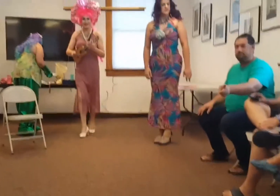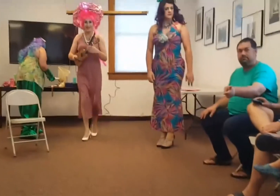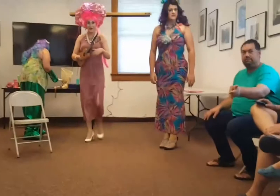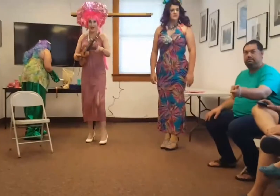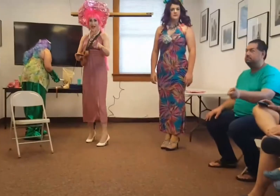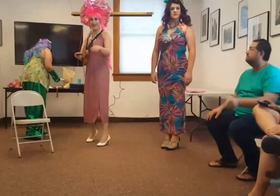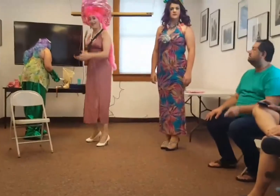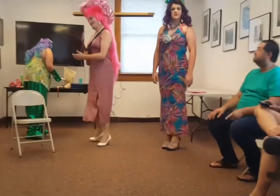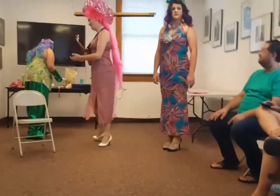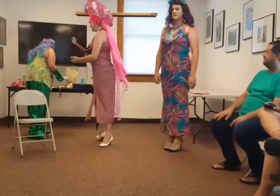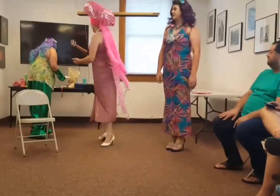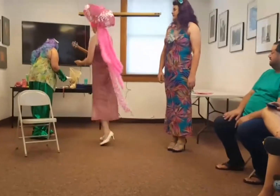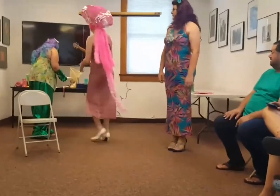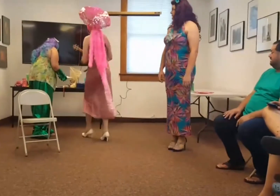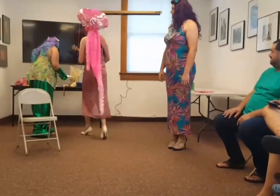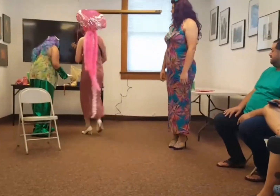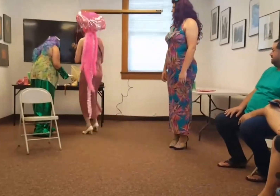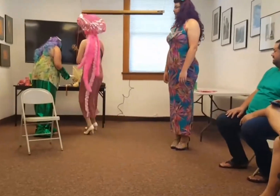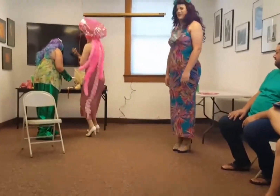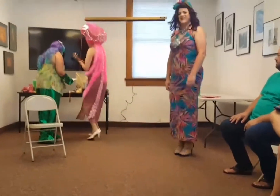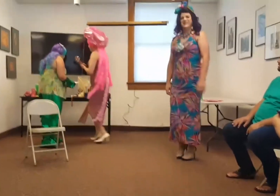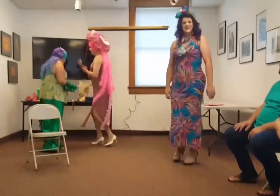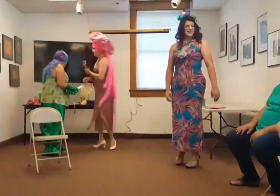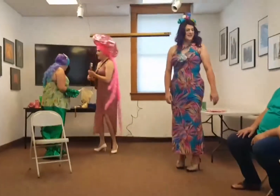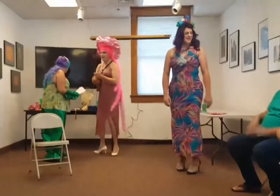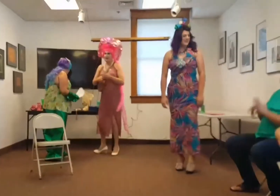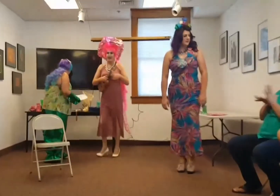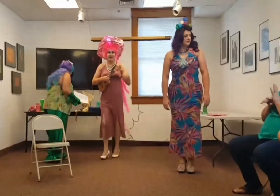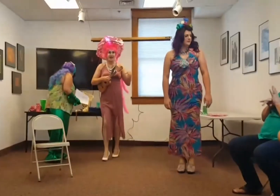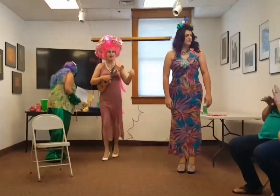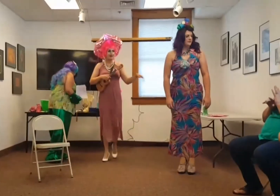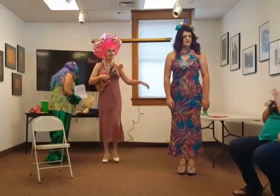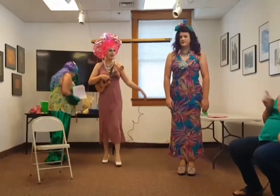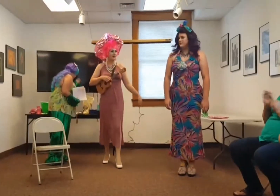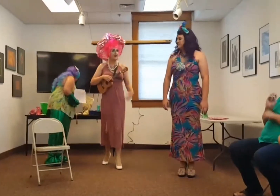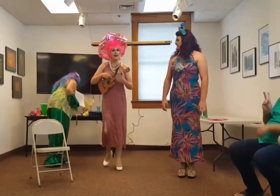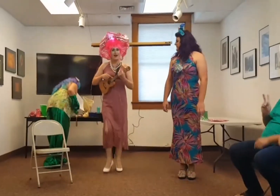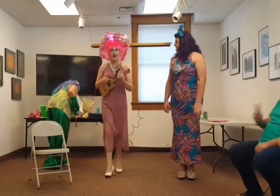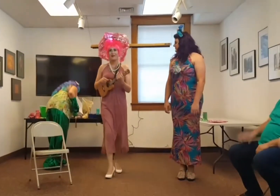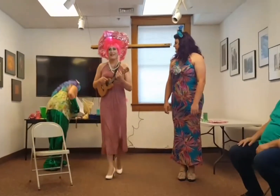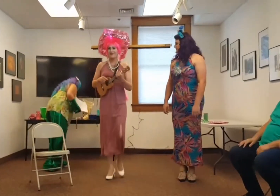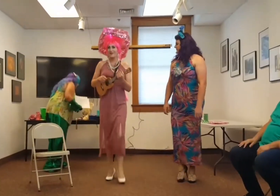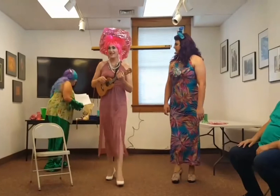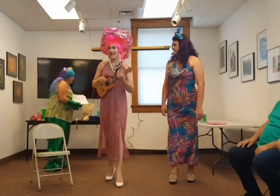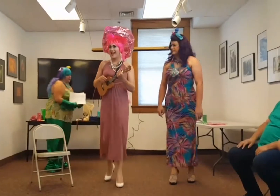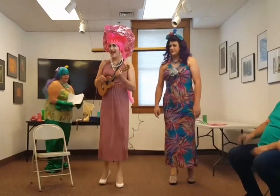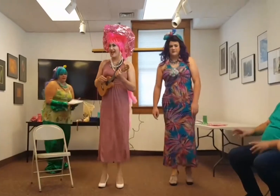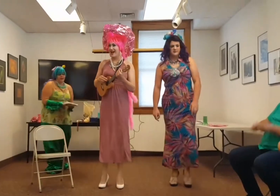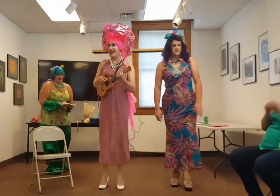You got it. Alrighty. How is everyone today?